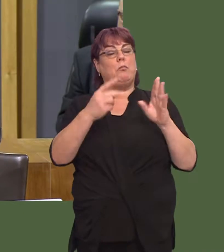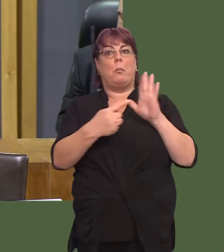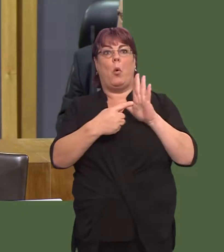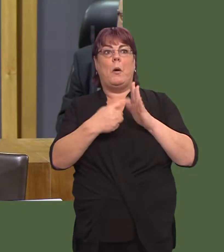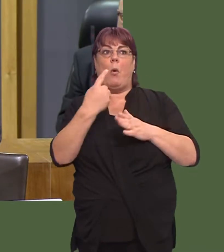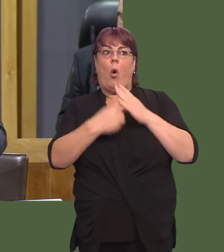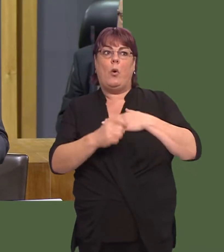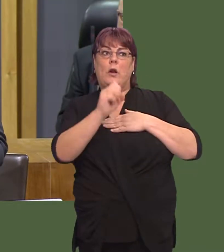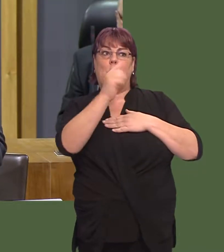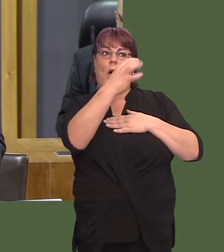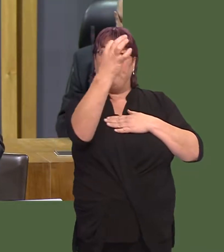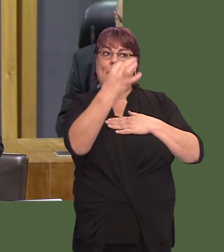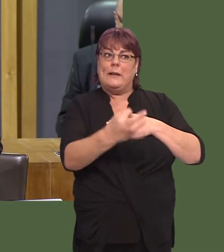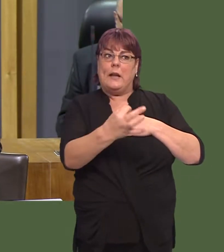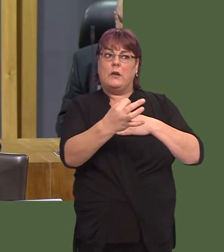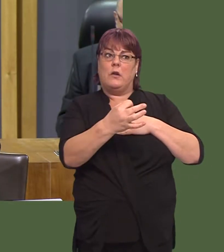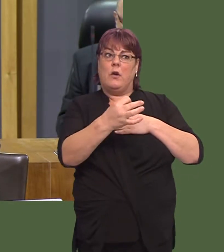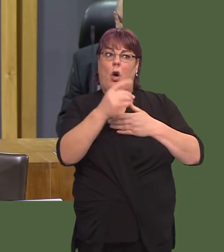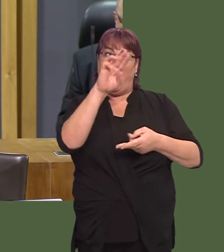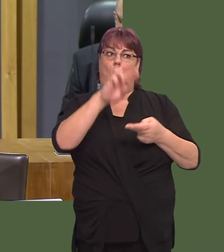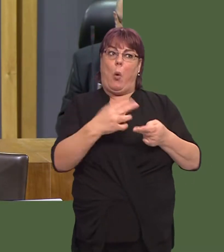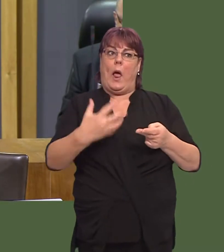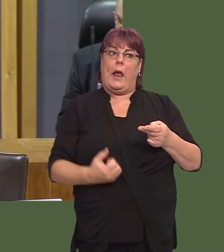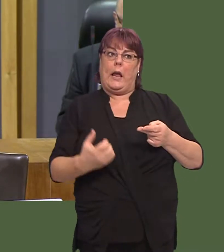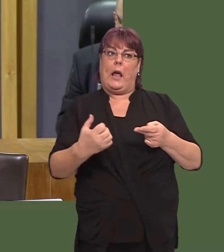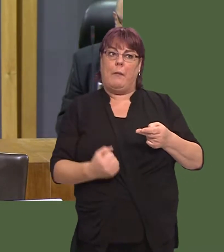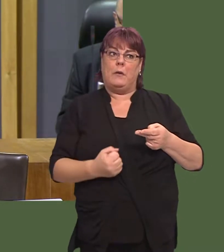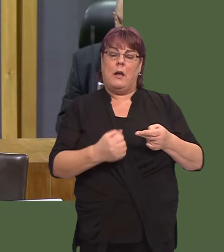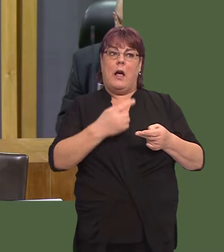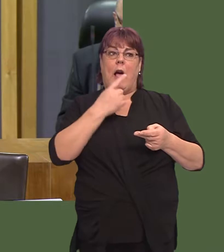of those on lowest incomes are on the lowest available tariffs, and I do think thereís